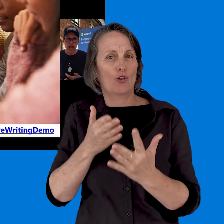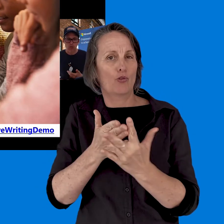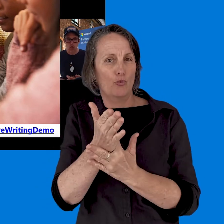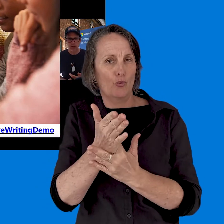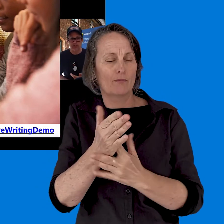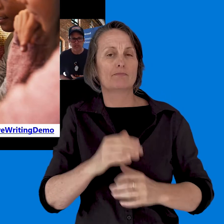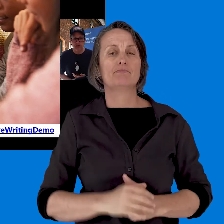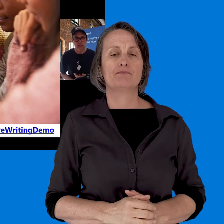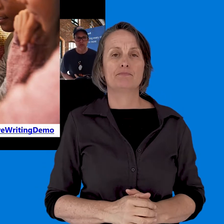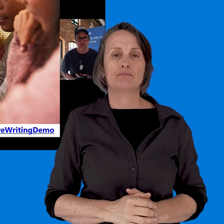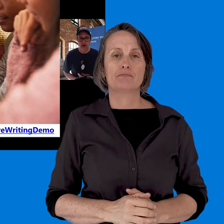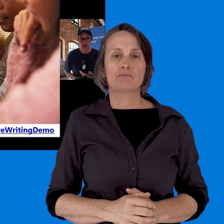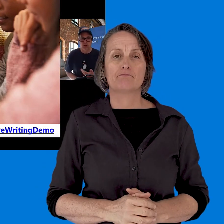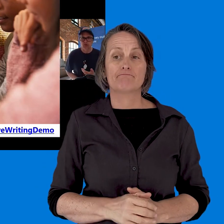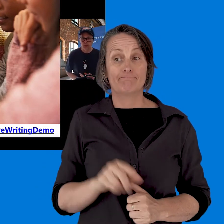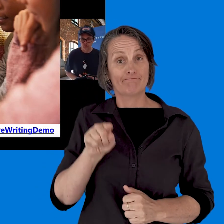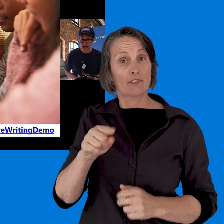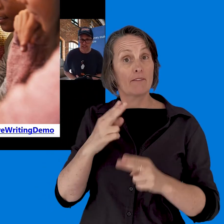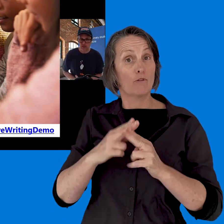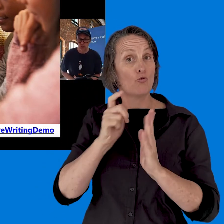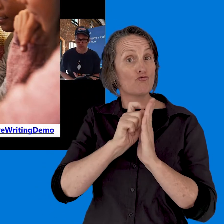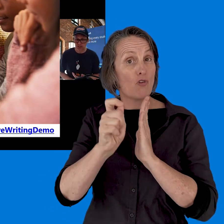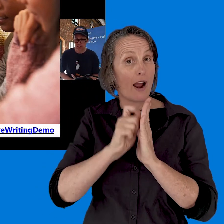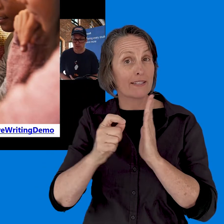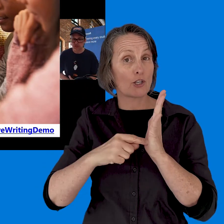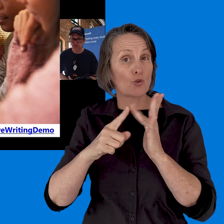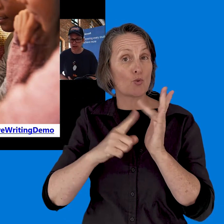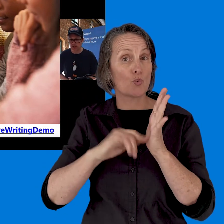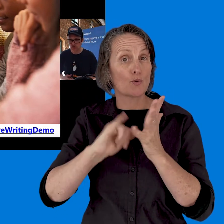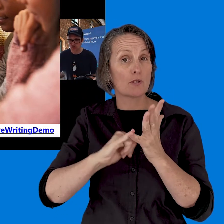And one, in particular, is around the writing tools, inclusive writing tools.